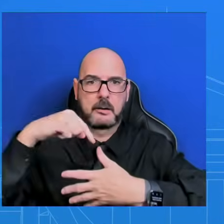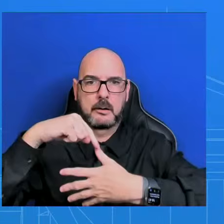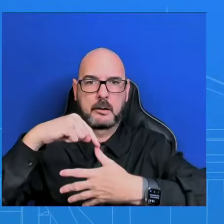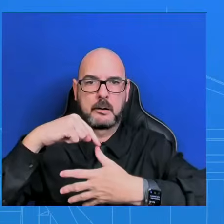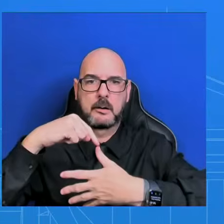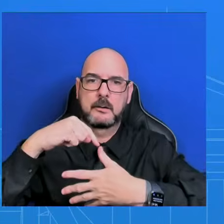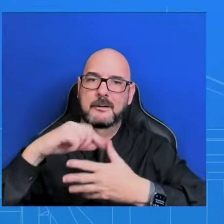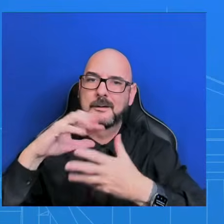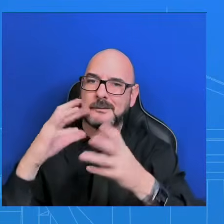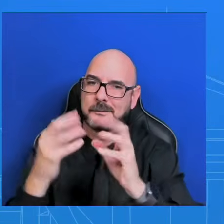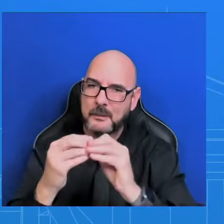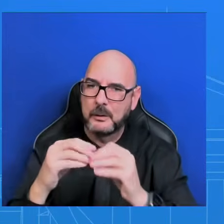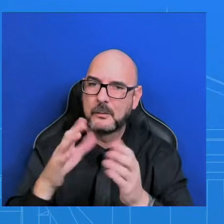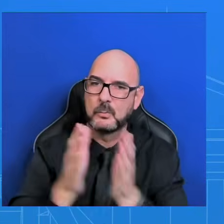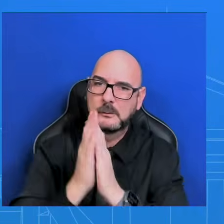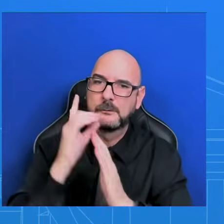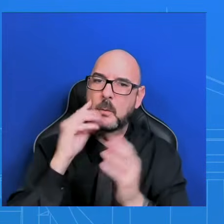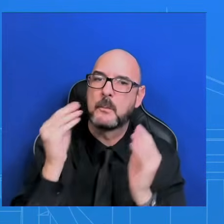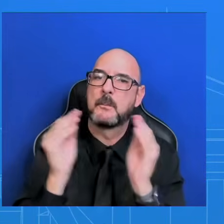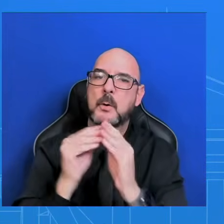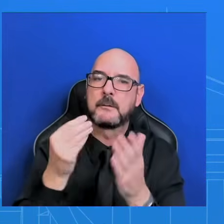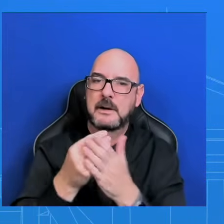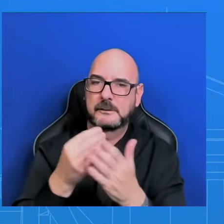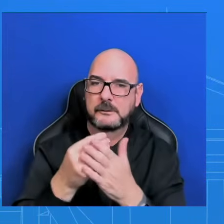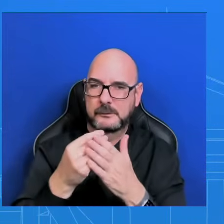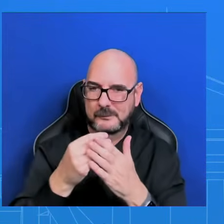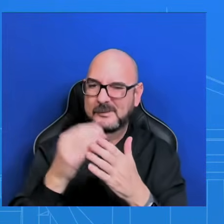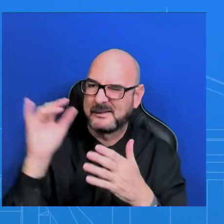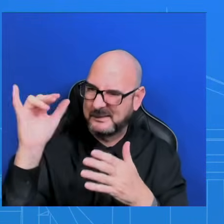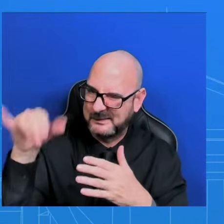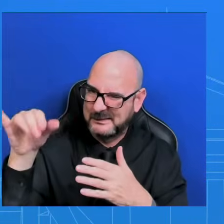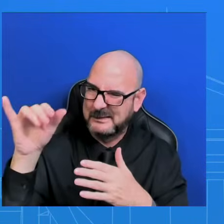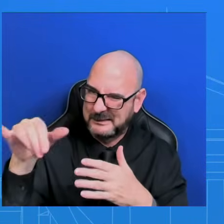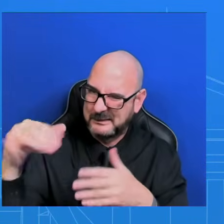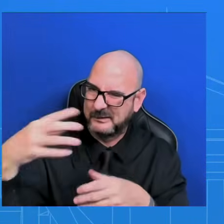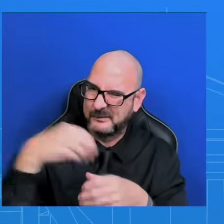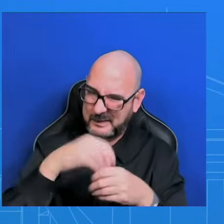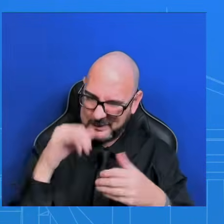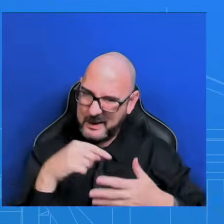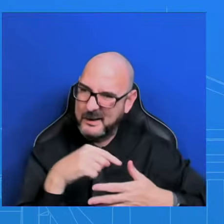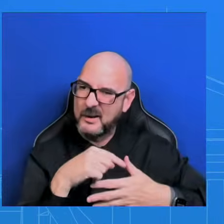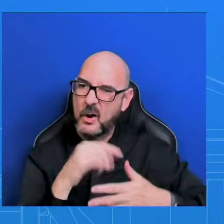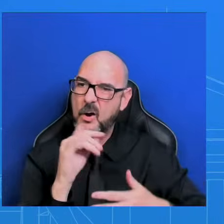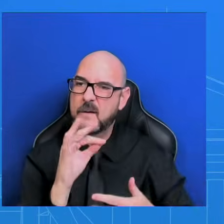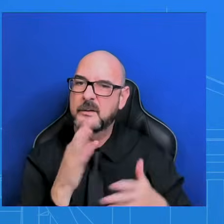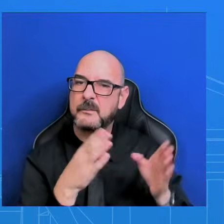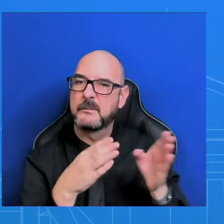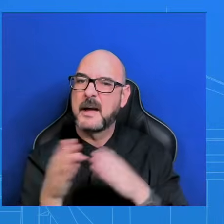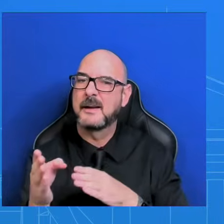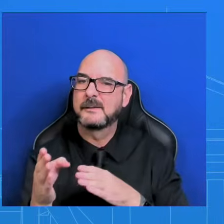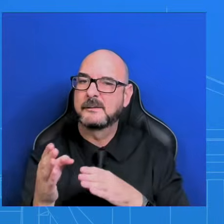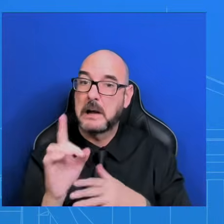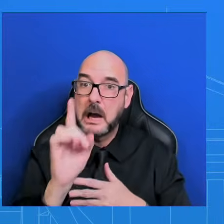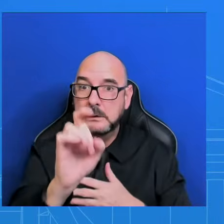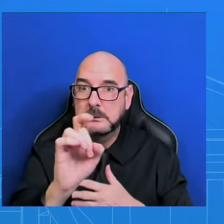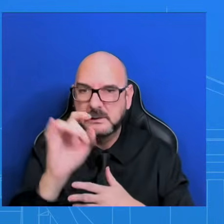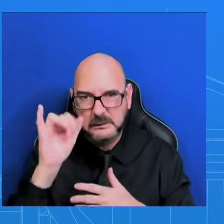was part of that national security ask, that emergency ask. So, we believe we need to do more. The President understands we need to do more.